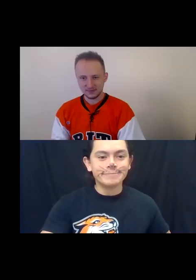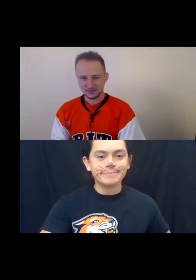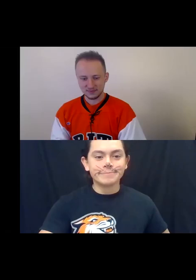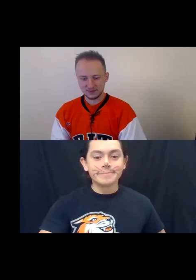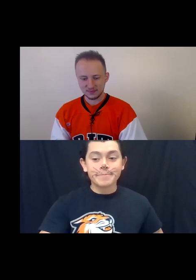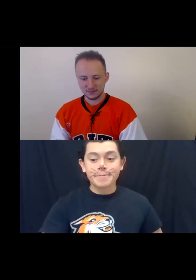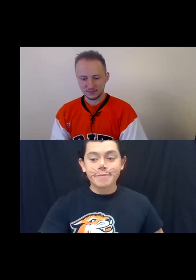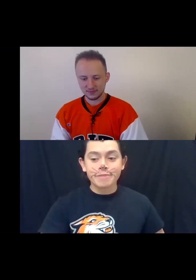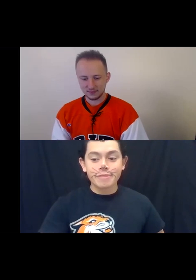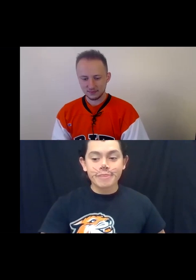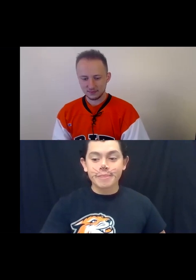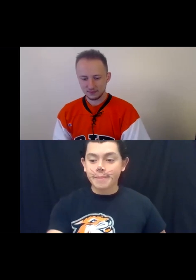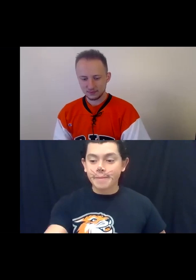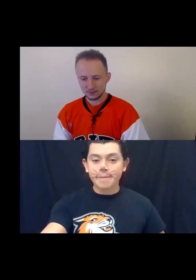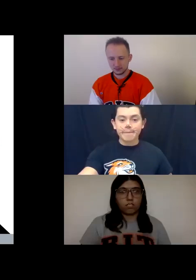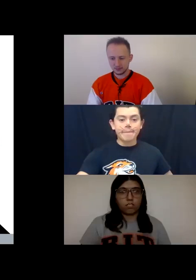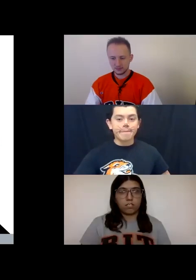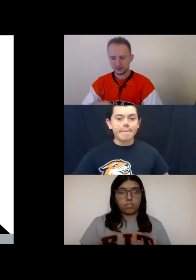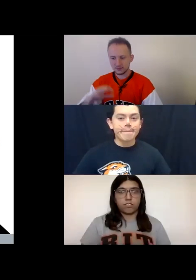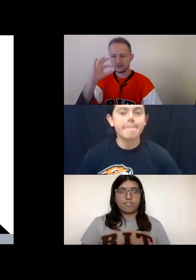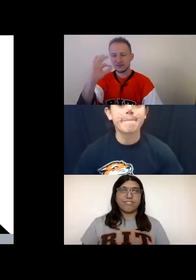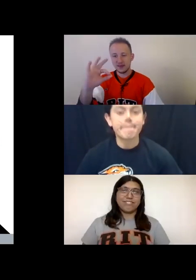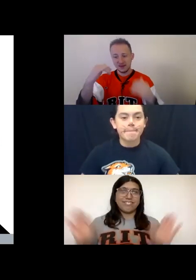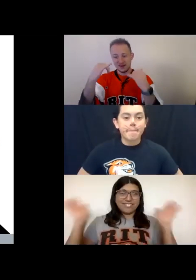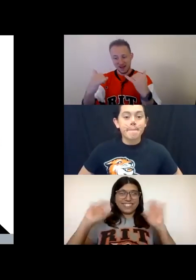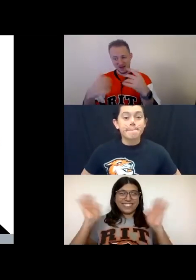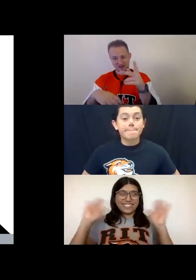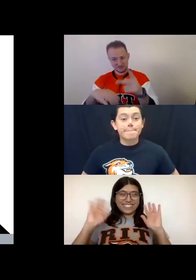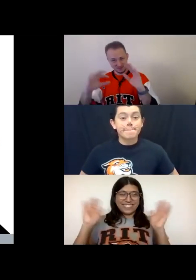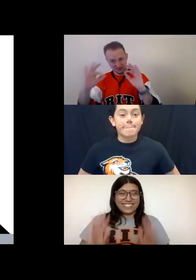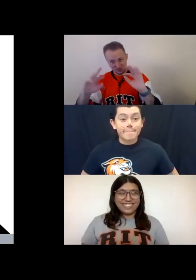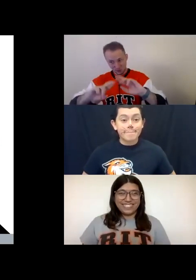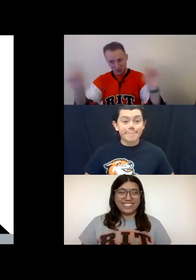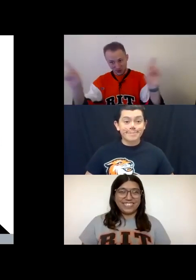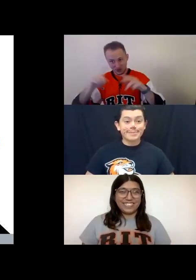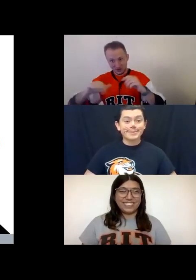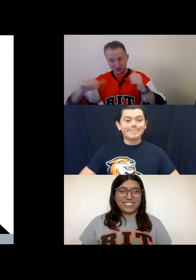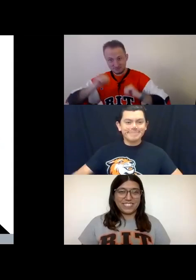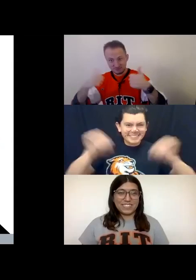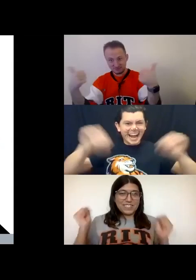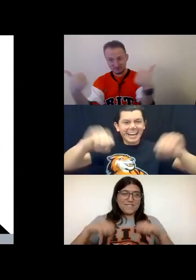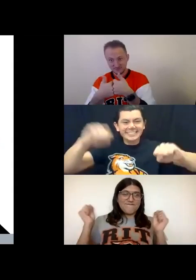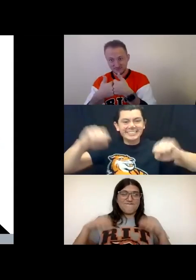Matt: Perfect. Now are the two of you ready to get going with the game?